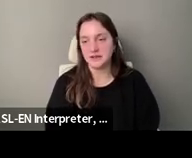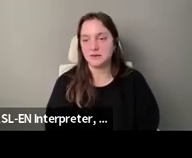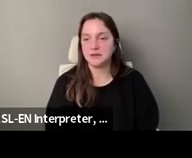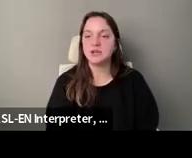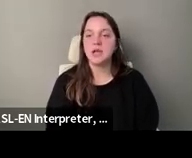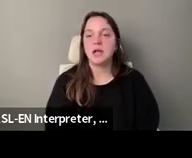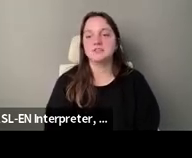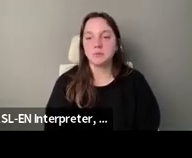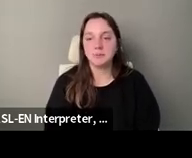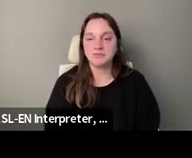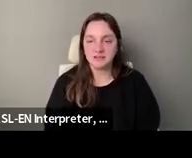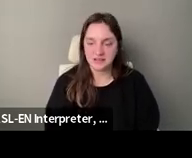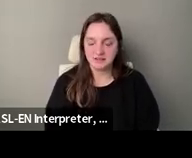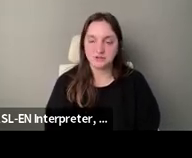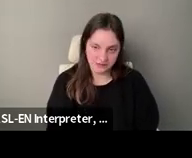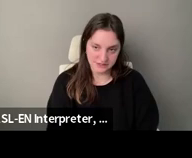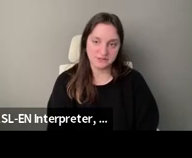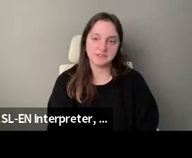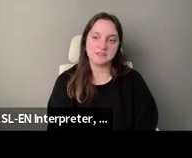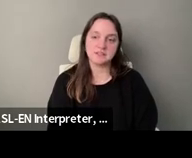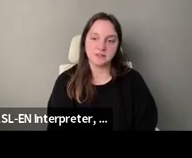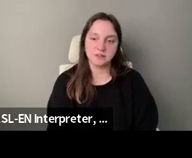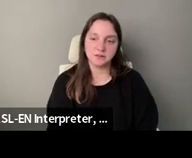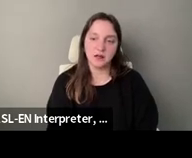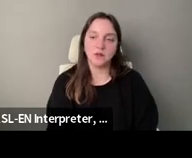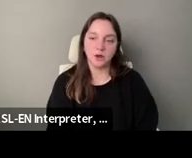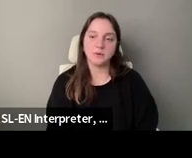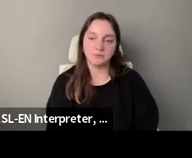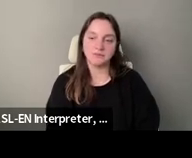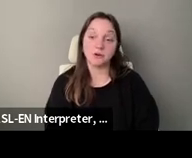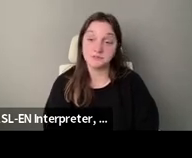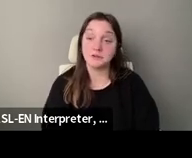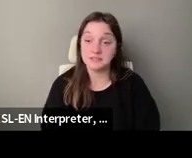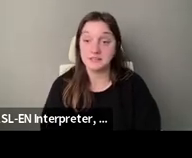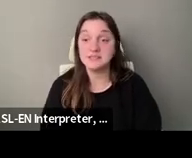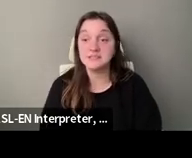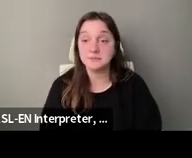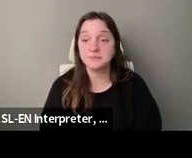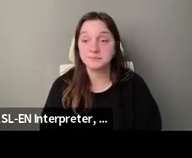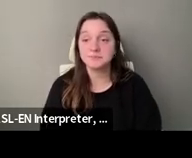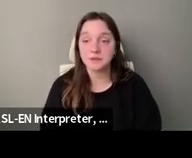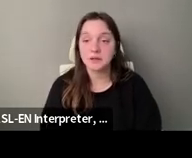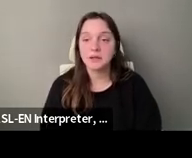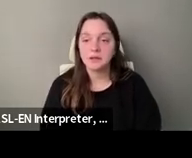provide direct services along with referral services.